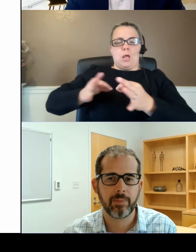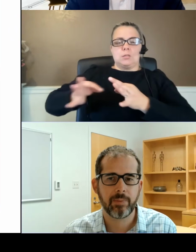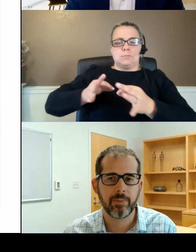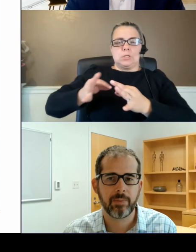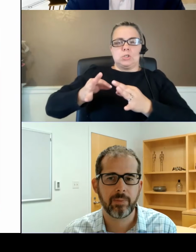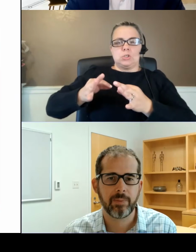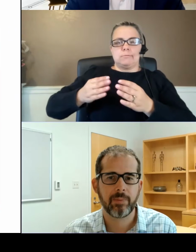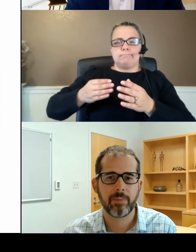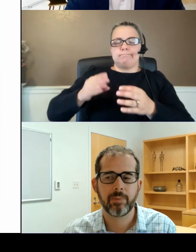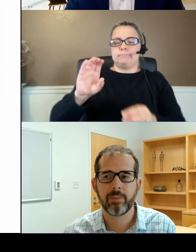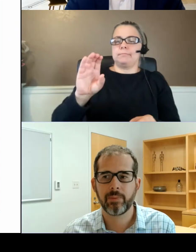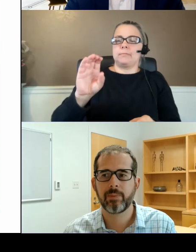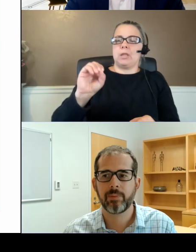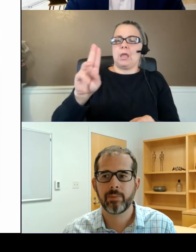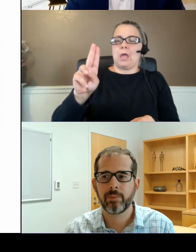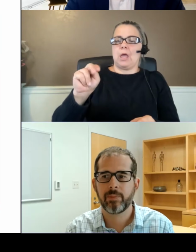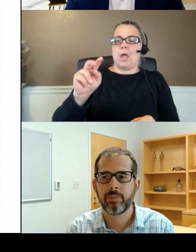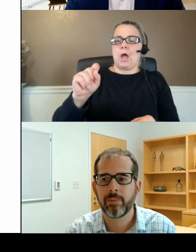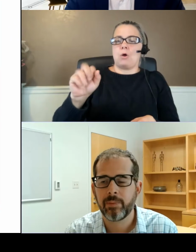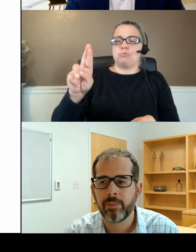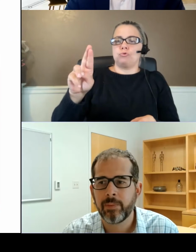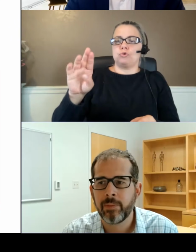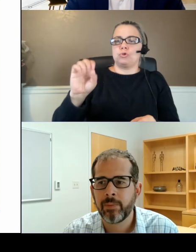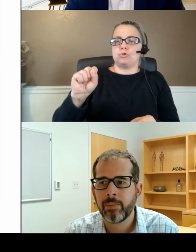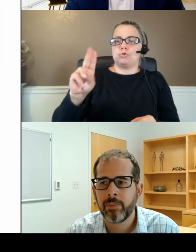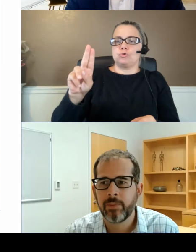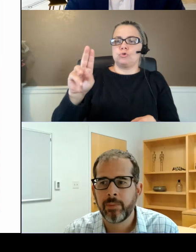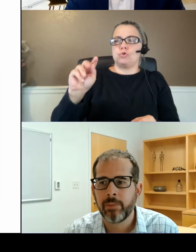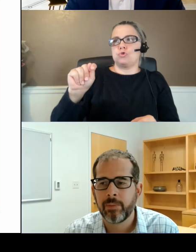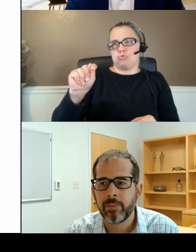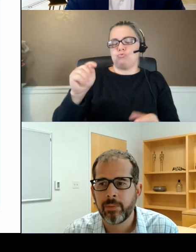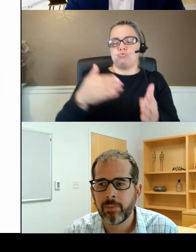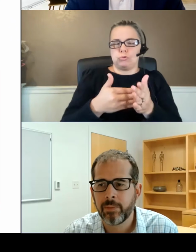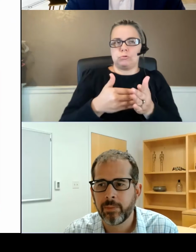is pretty similar, right? To say oh, if I put out something that I get sued for,